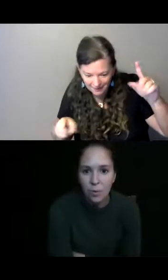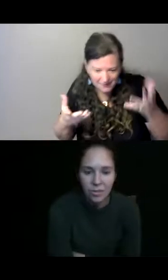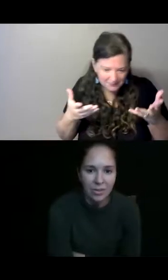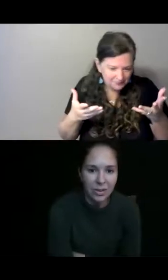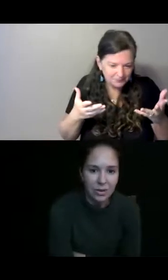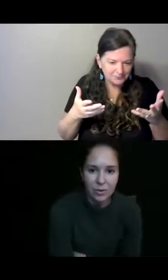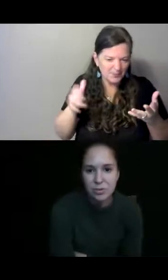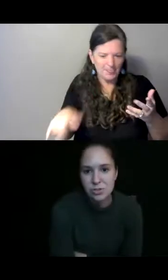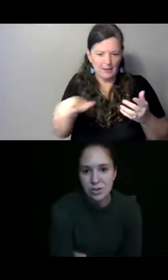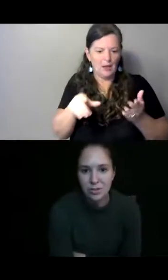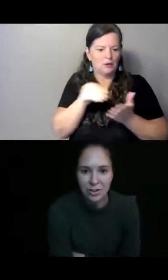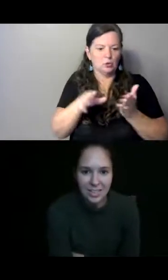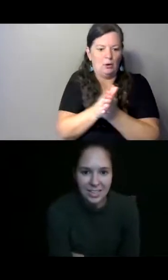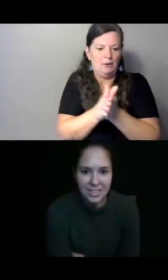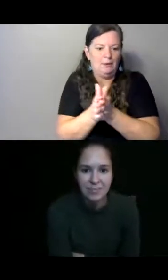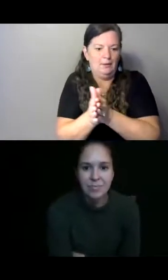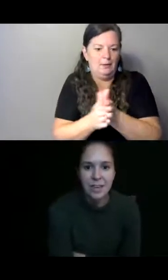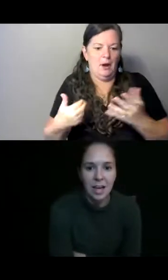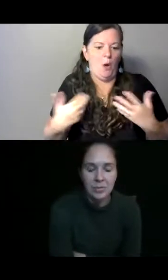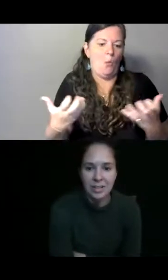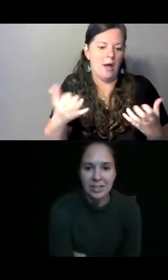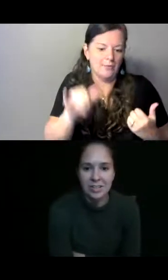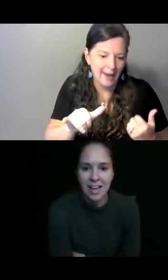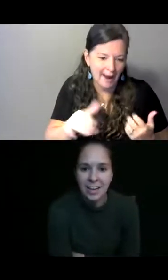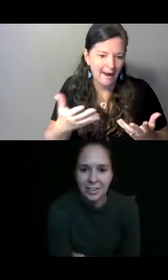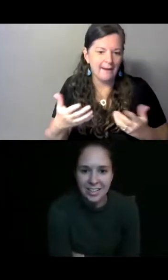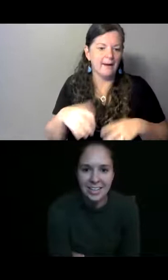or they'll go straight vertically. I'm sorry, diagonally